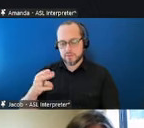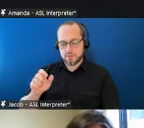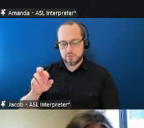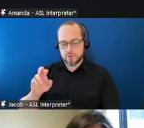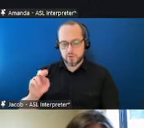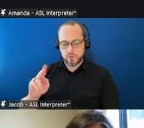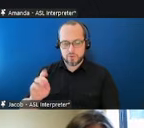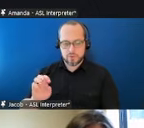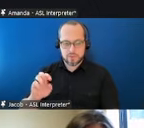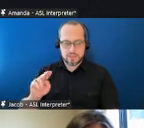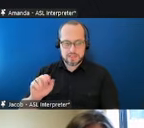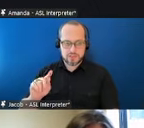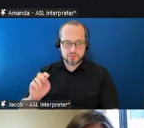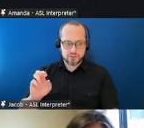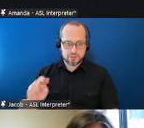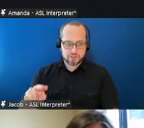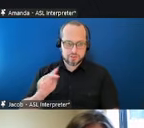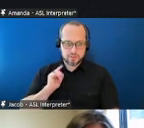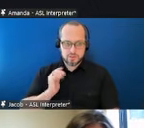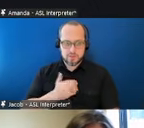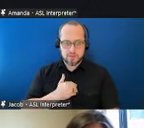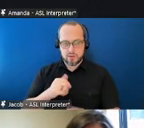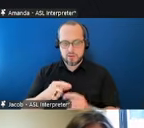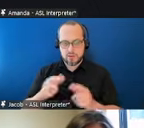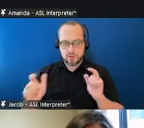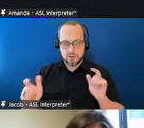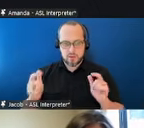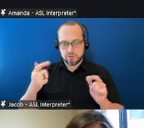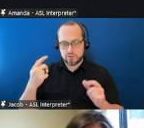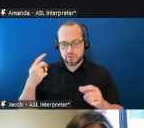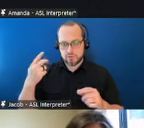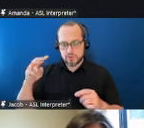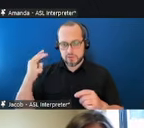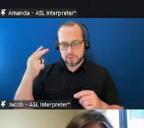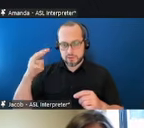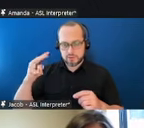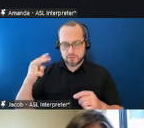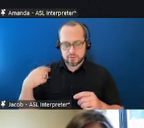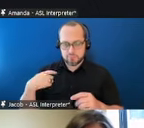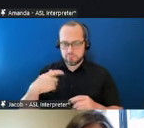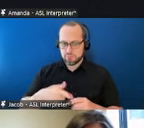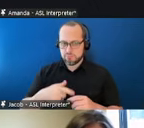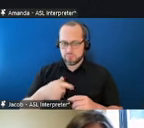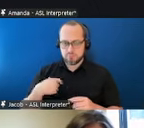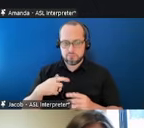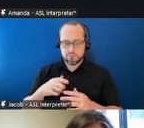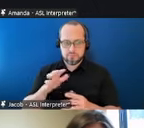communities as well as our large Latino community um and populations in this area because we have